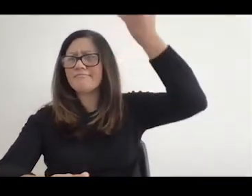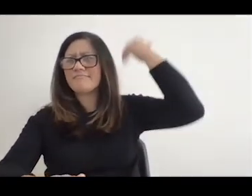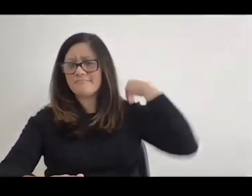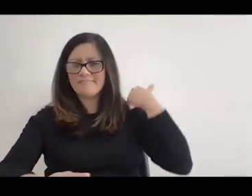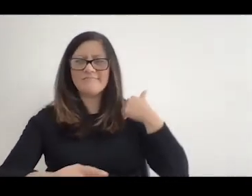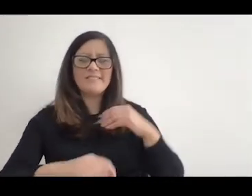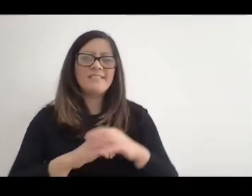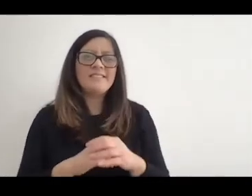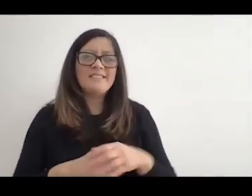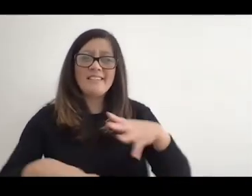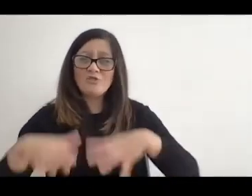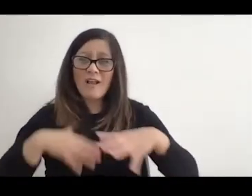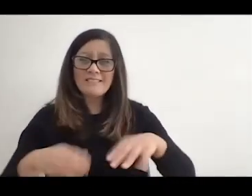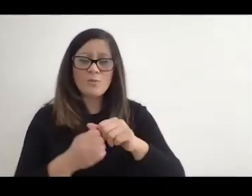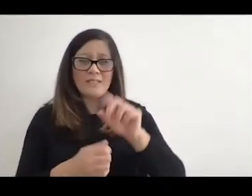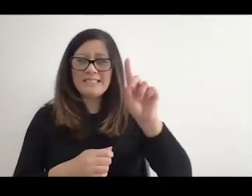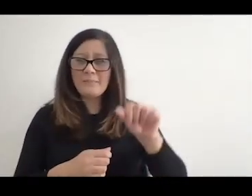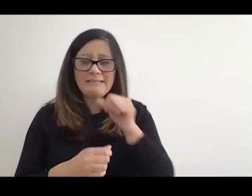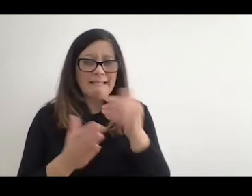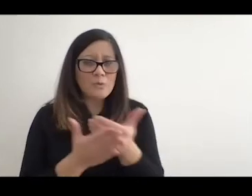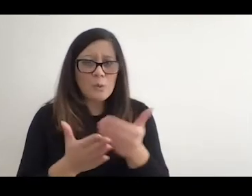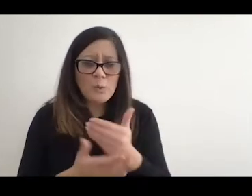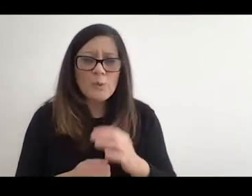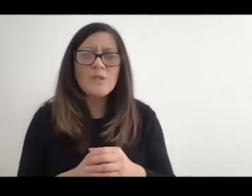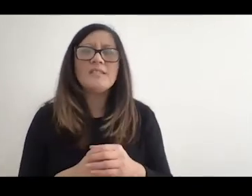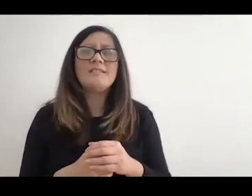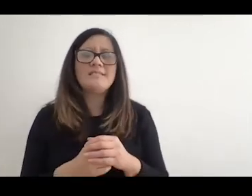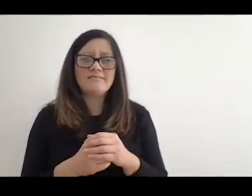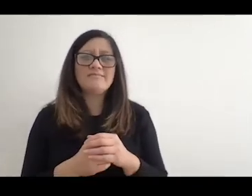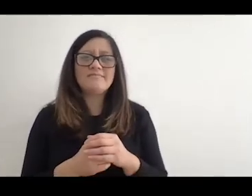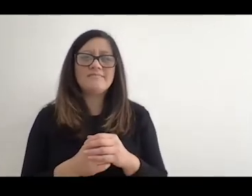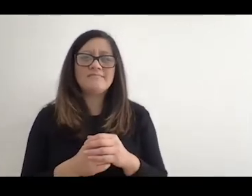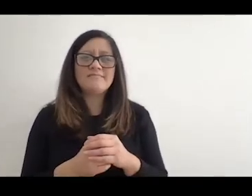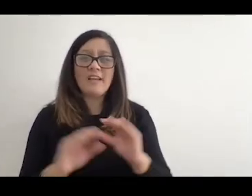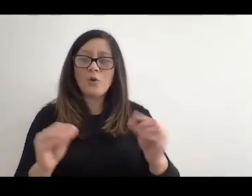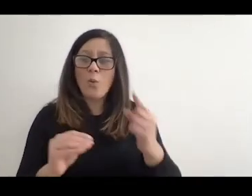is not inhibited because no one is thought of how to design for it or we've